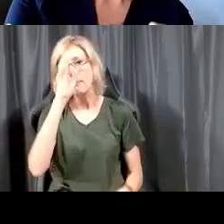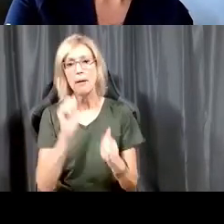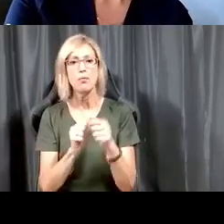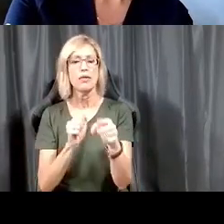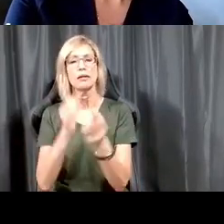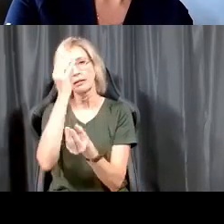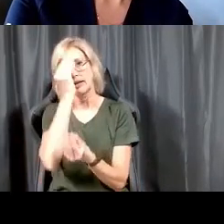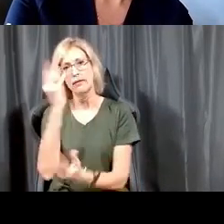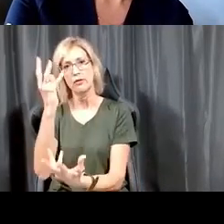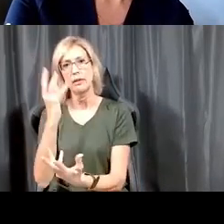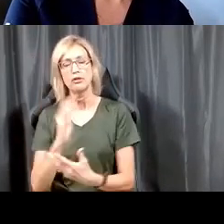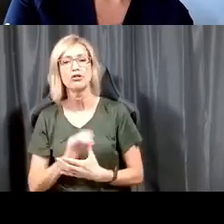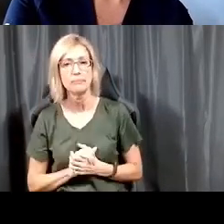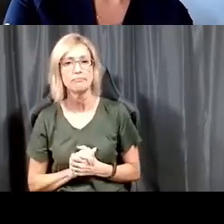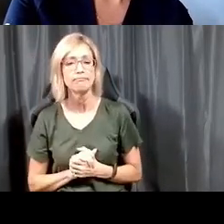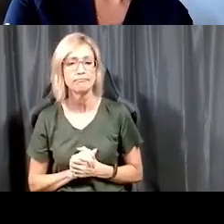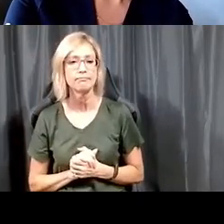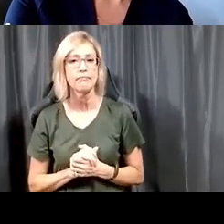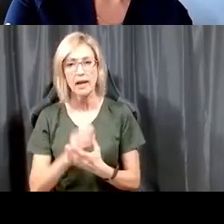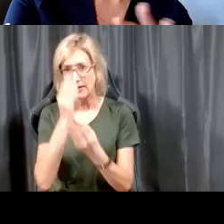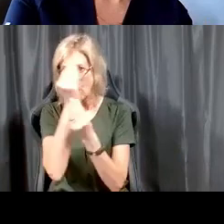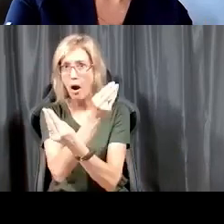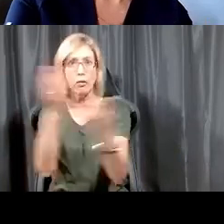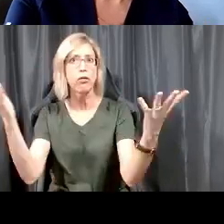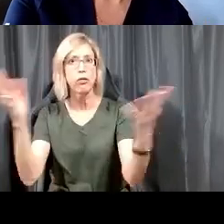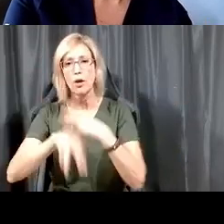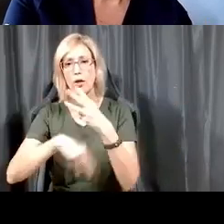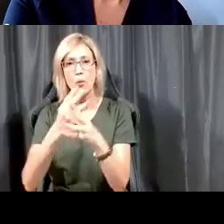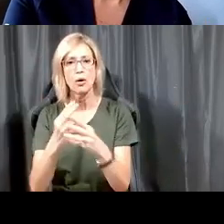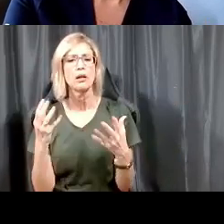they want to share with the world. Bunch of videos they have.